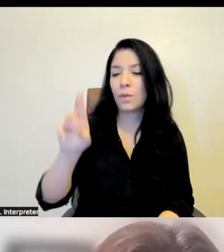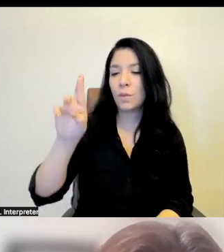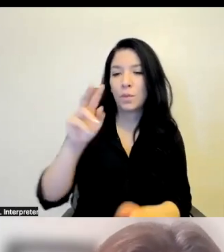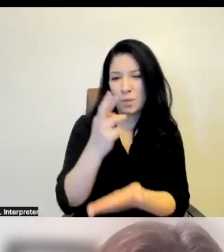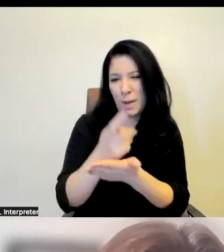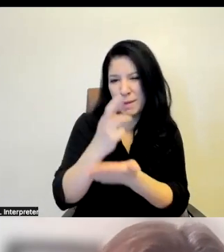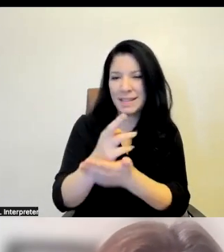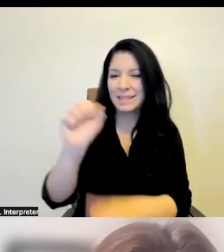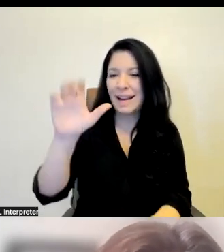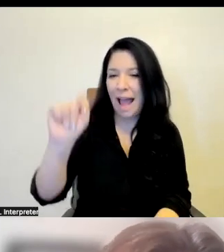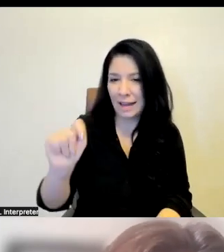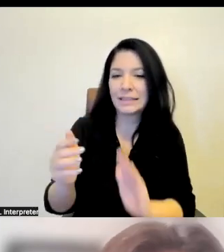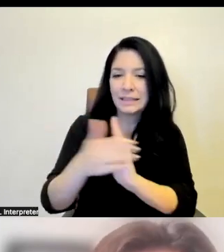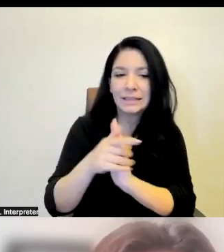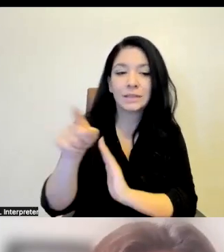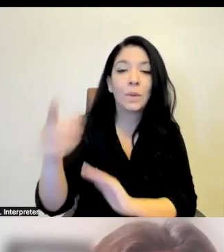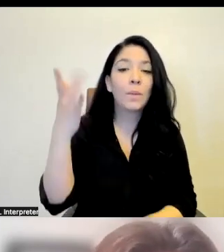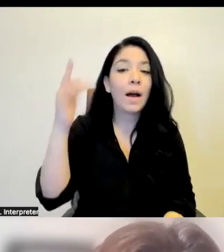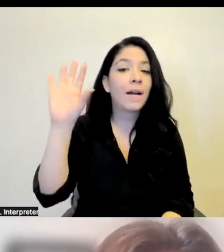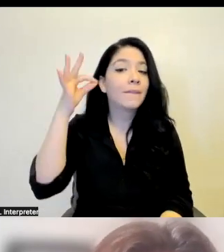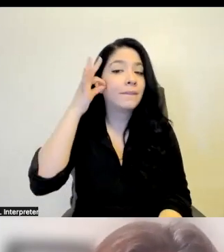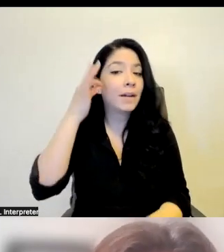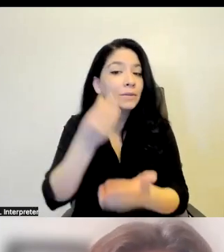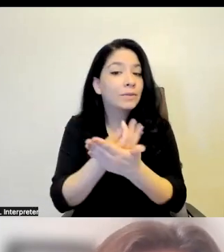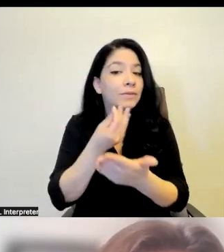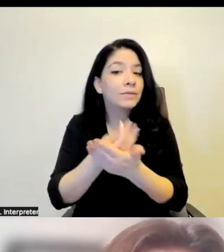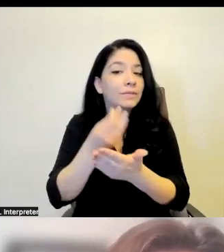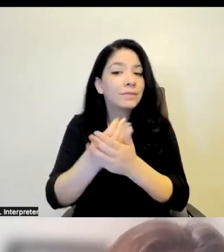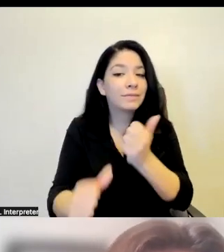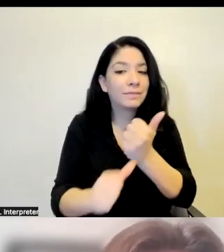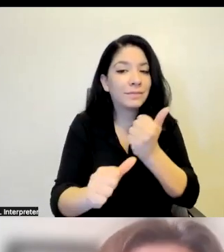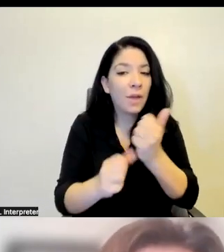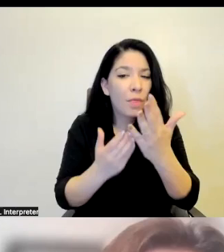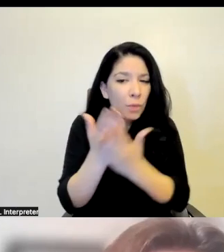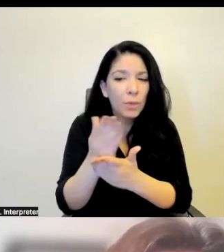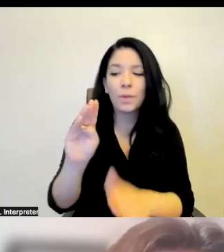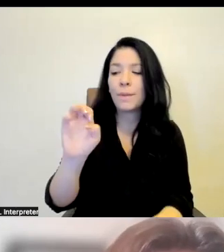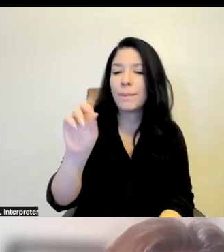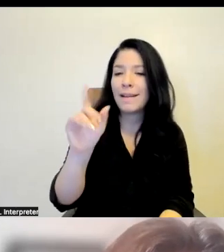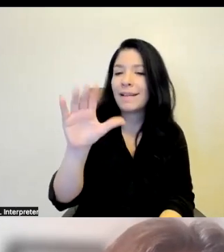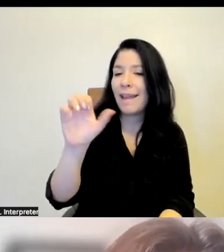they receive financial assistance typically through Medicaid, Medicare and other grants.